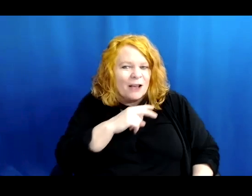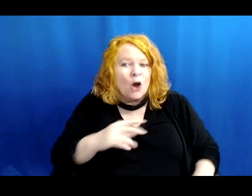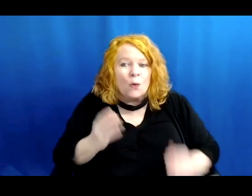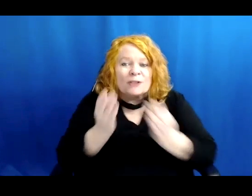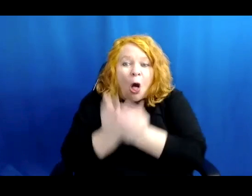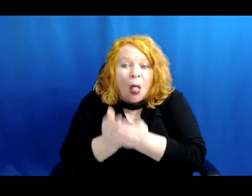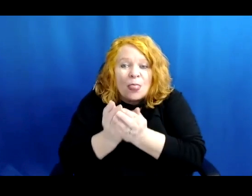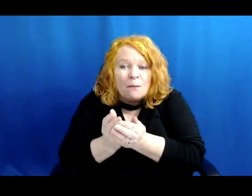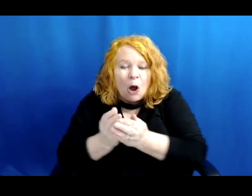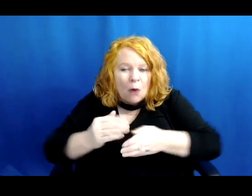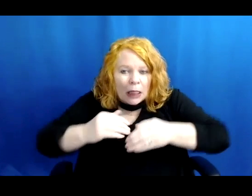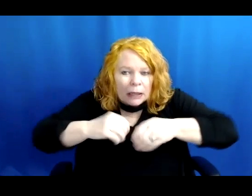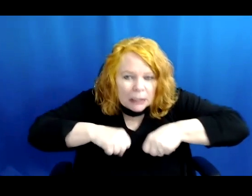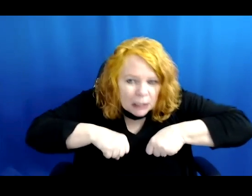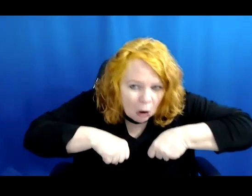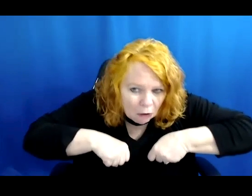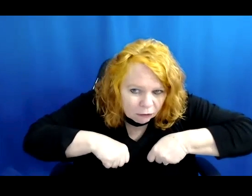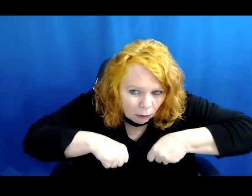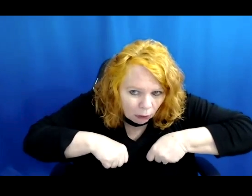the boat. Feeling very sick.